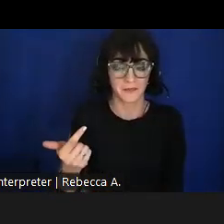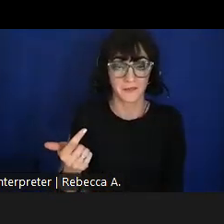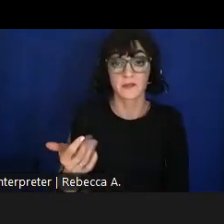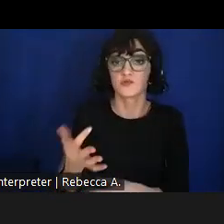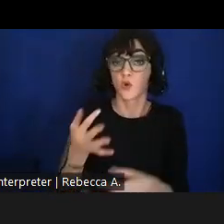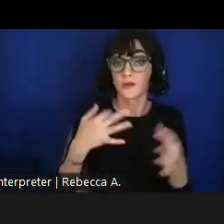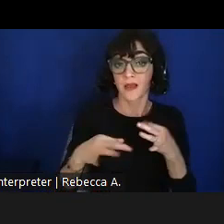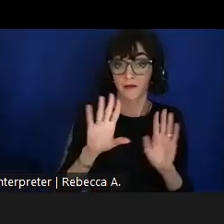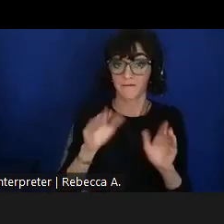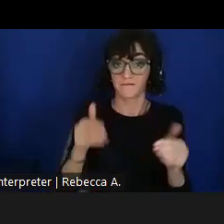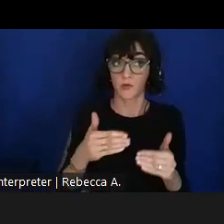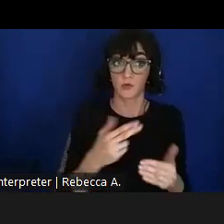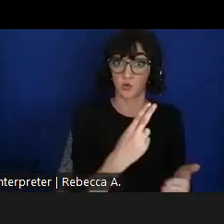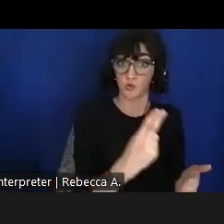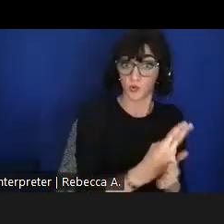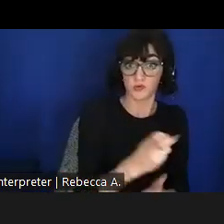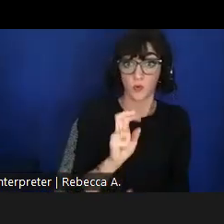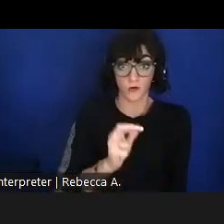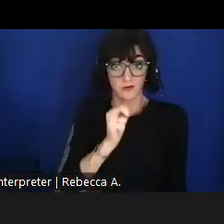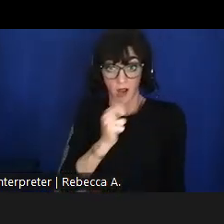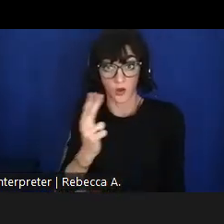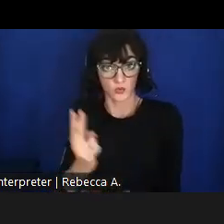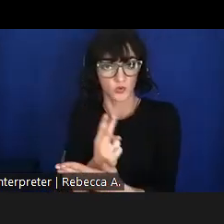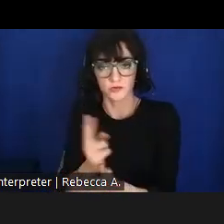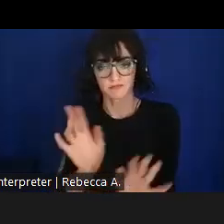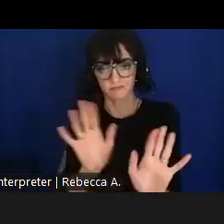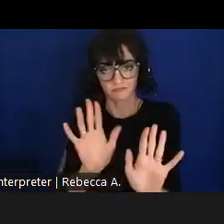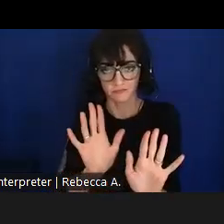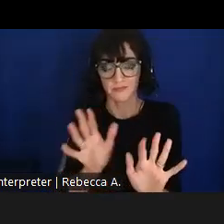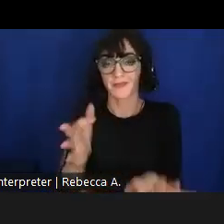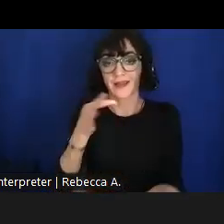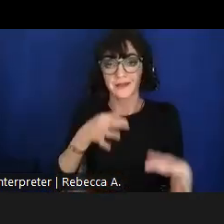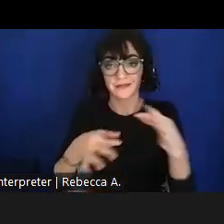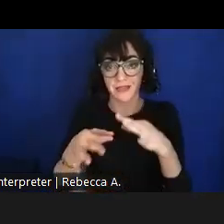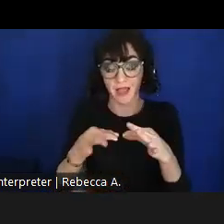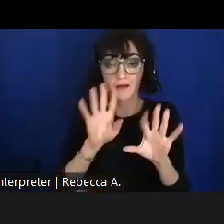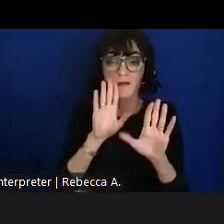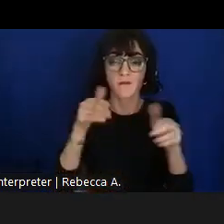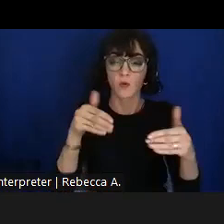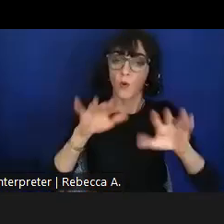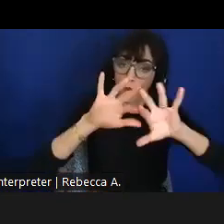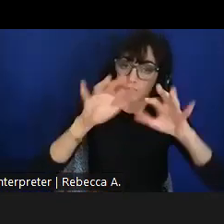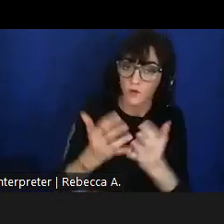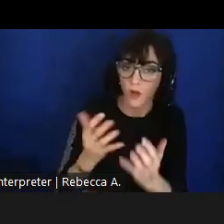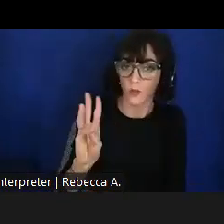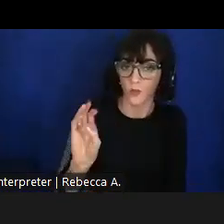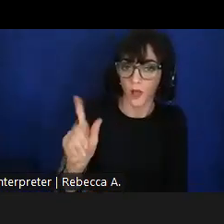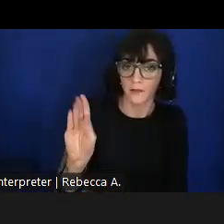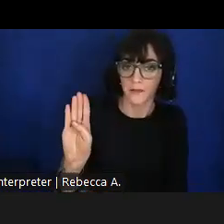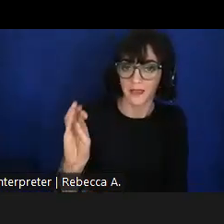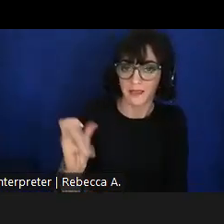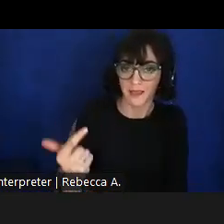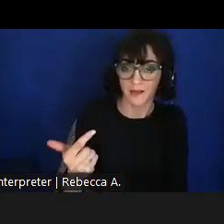using substances instead focuses on overall well-being and overall quality of life for